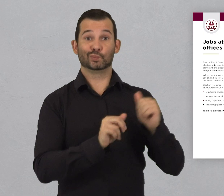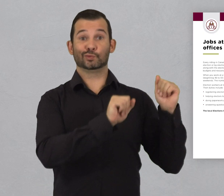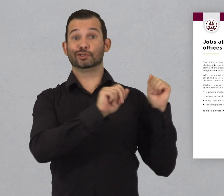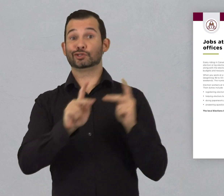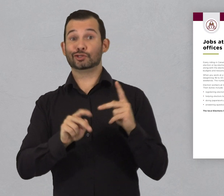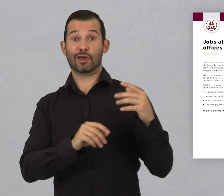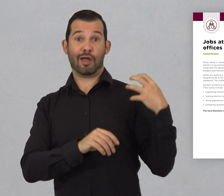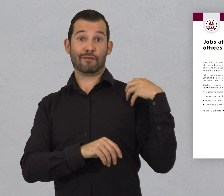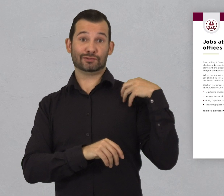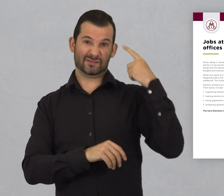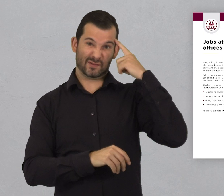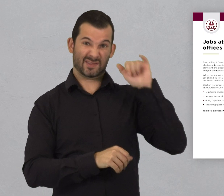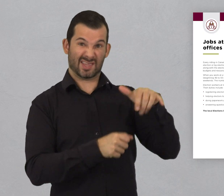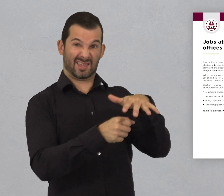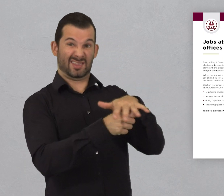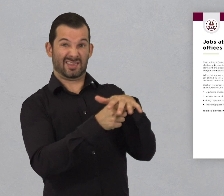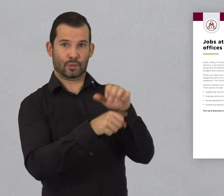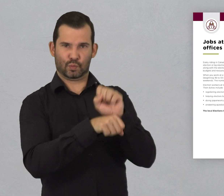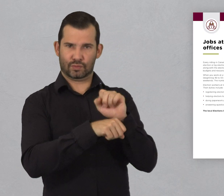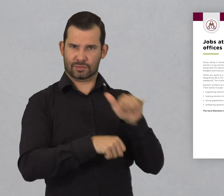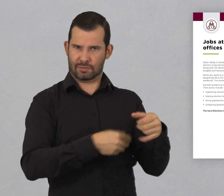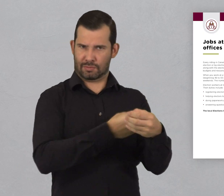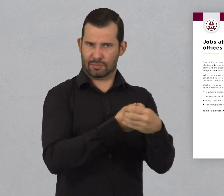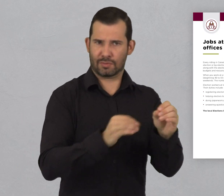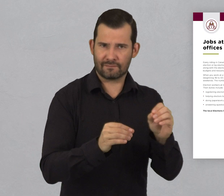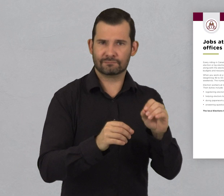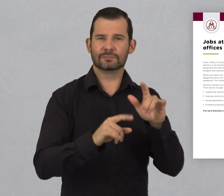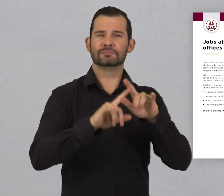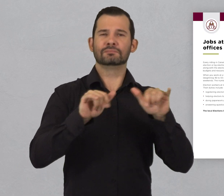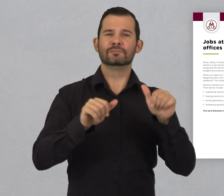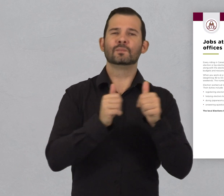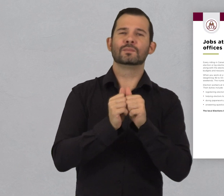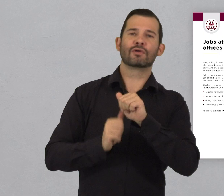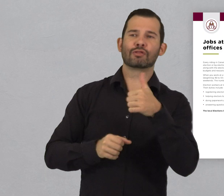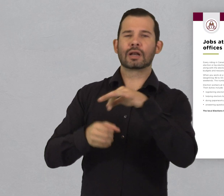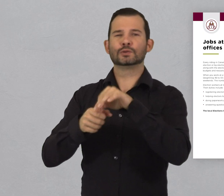The returning officer for the riding works at the office, along with the election workers